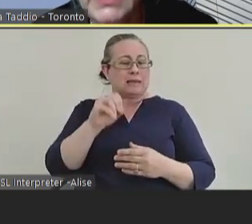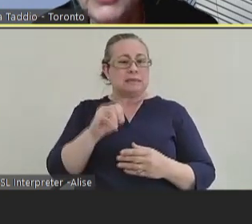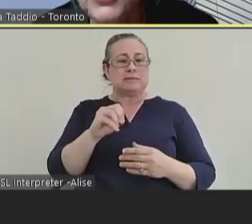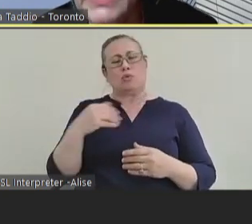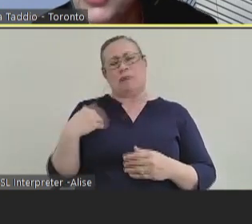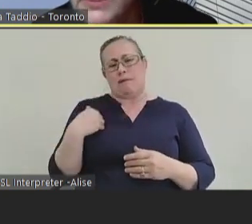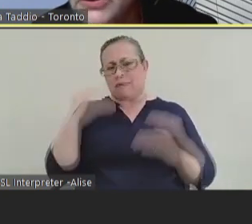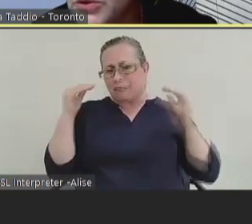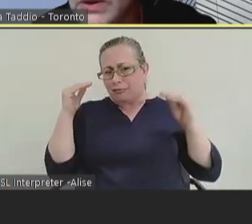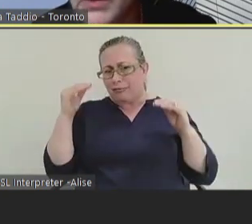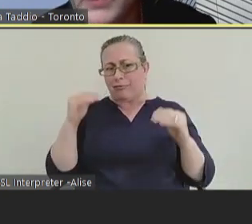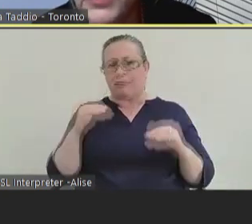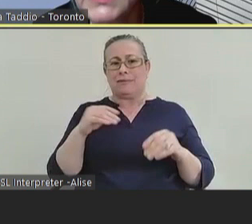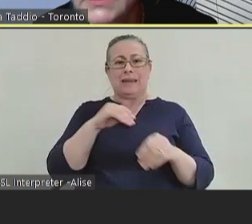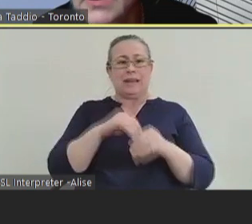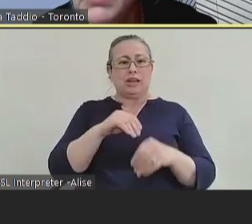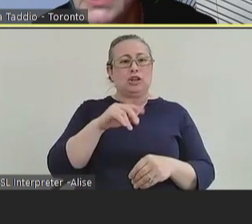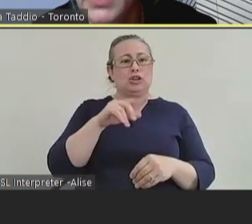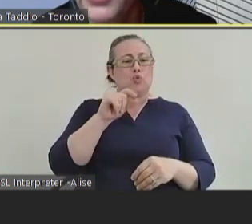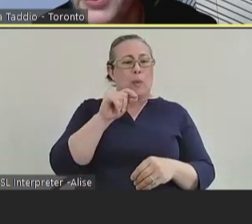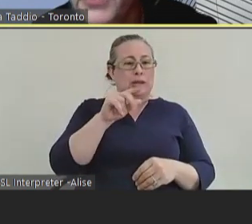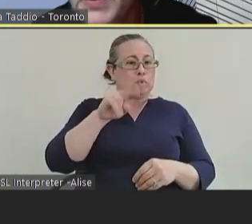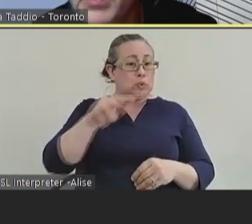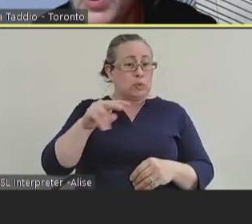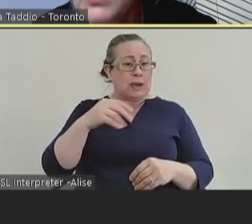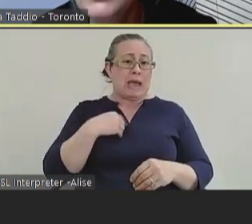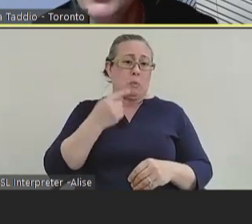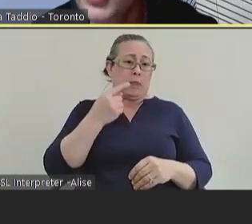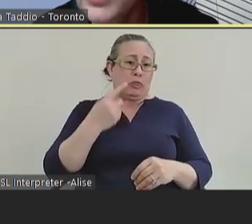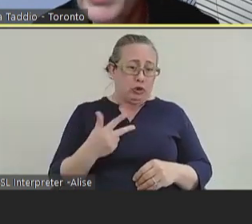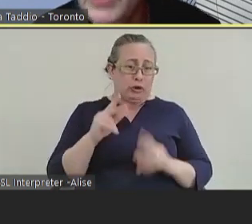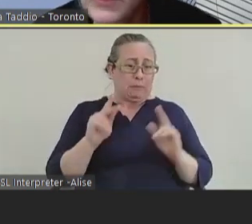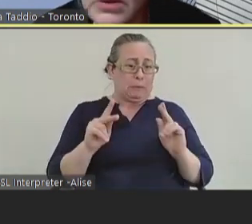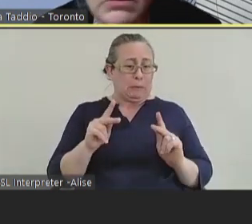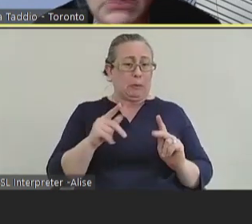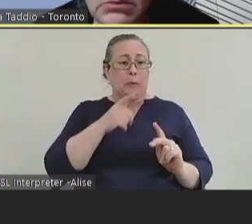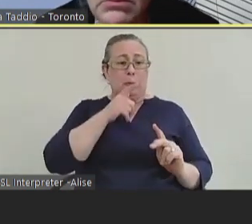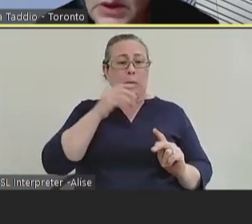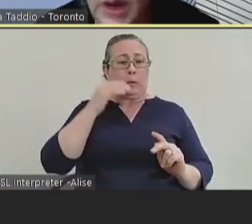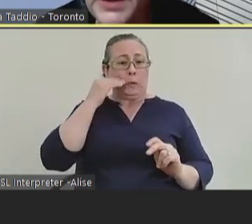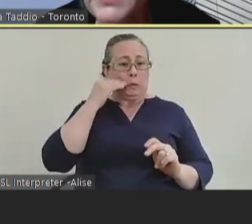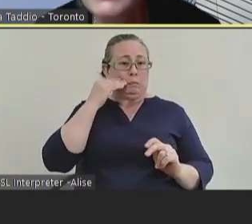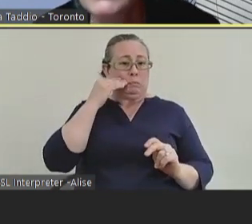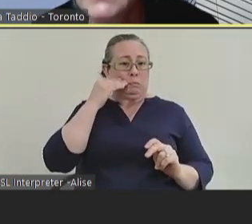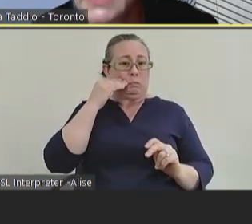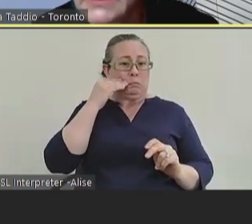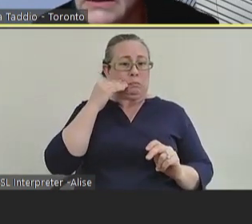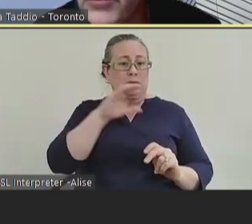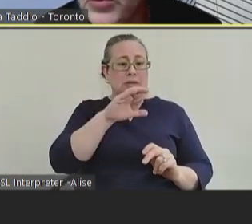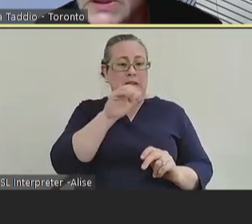in 2022, when we first did them, a third of people who knew about CARD said it influenced